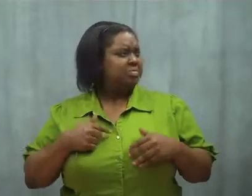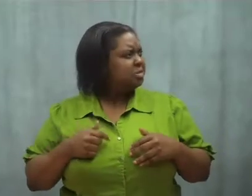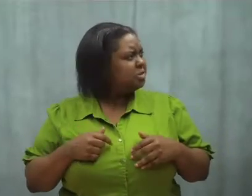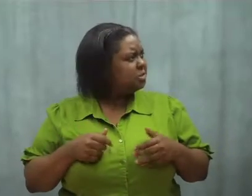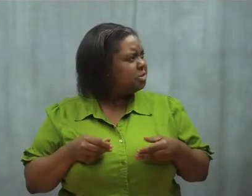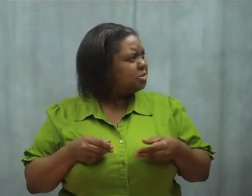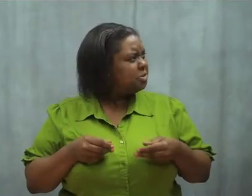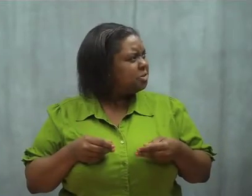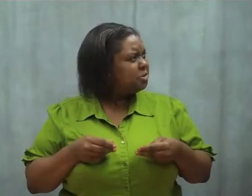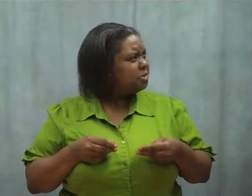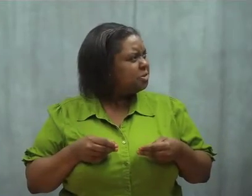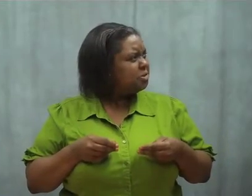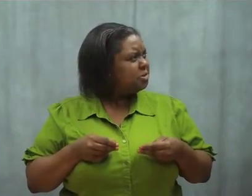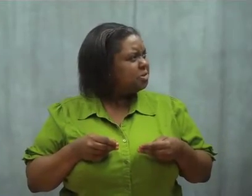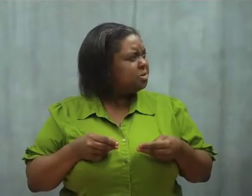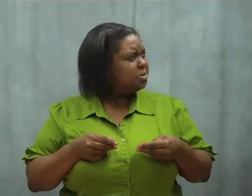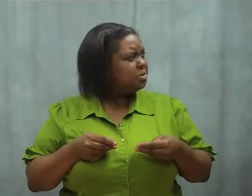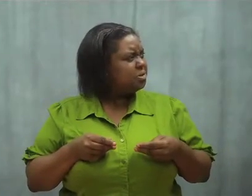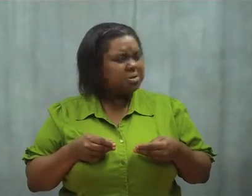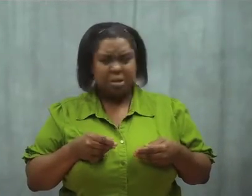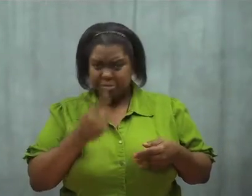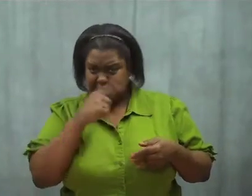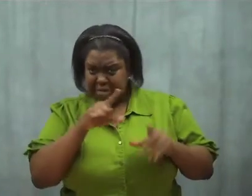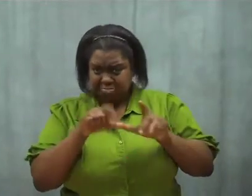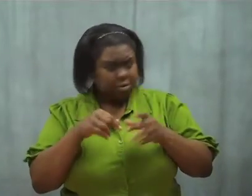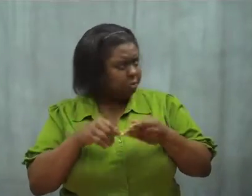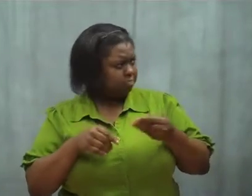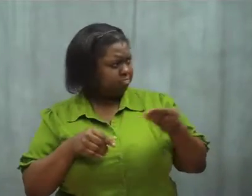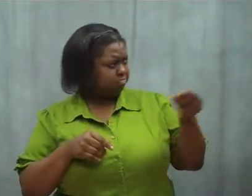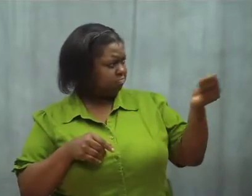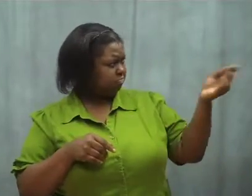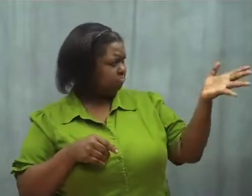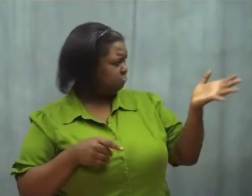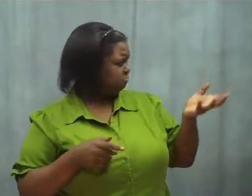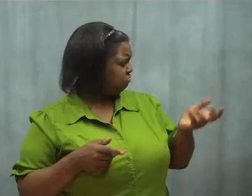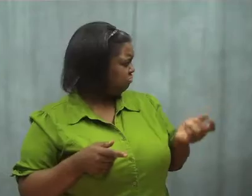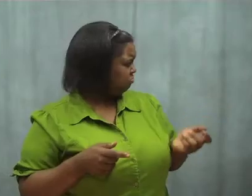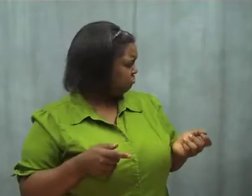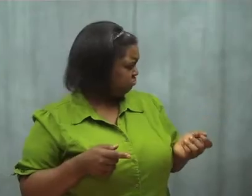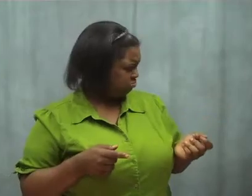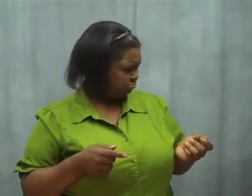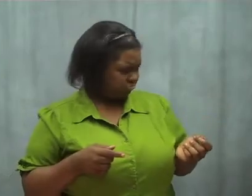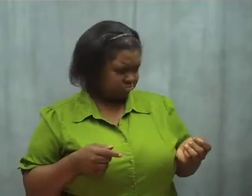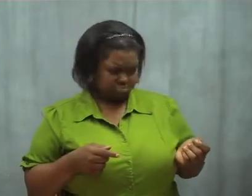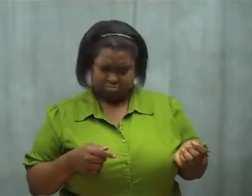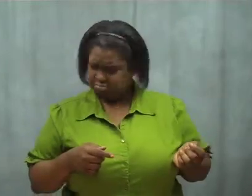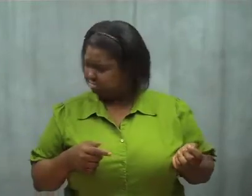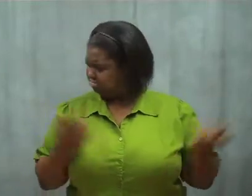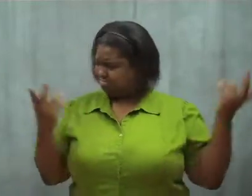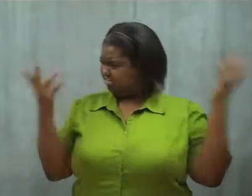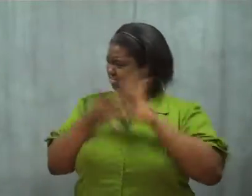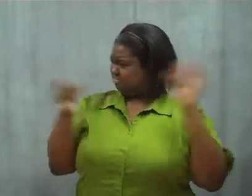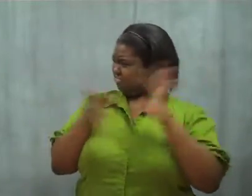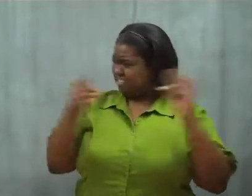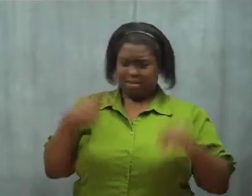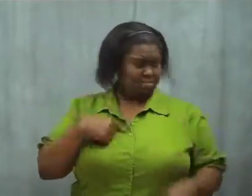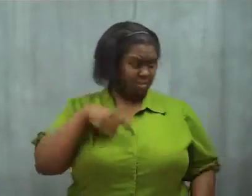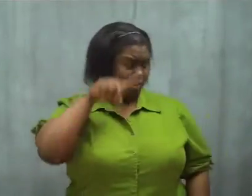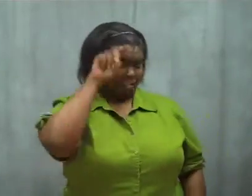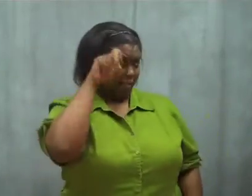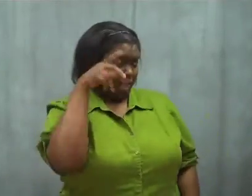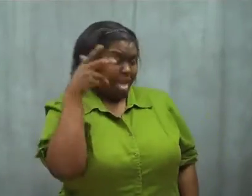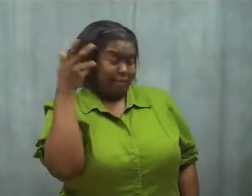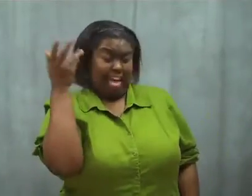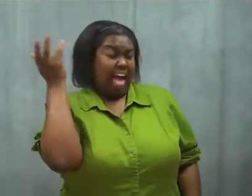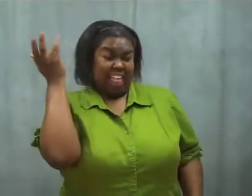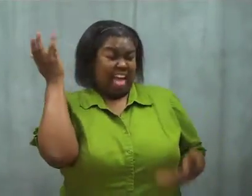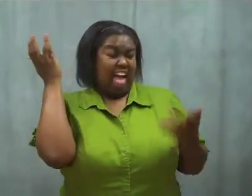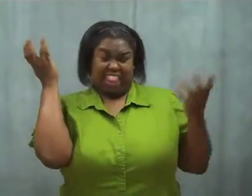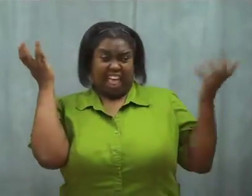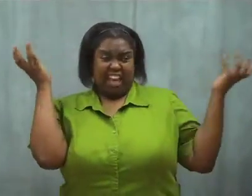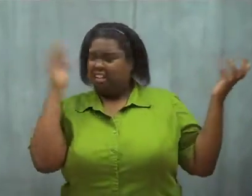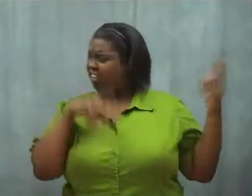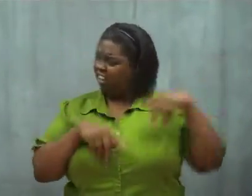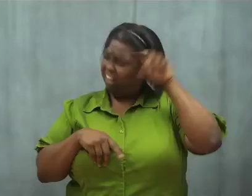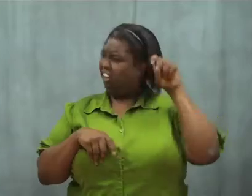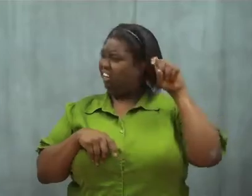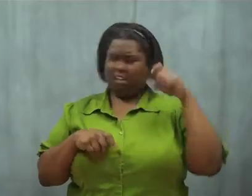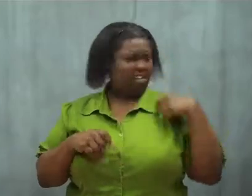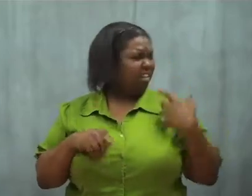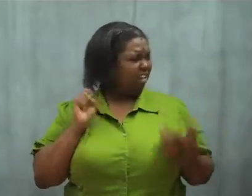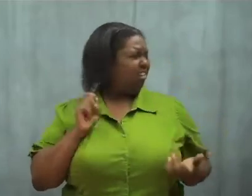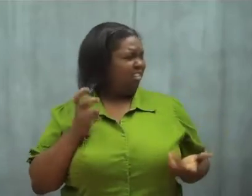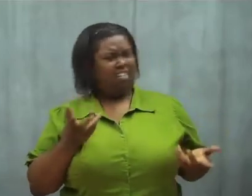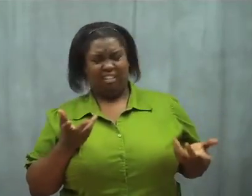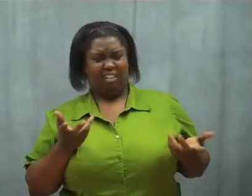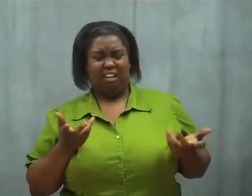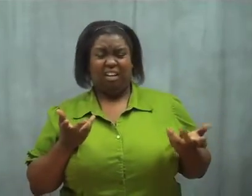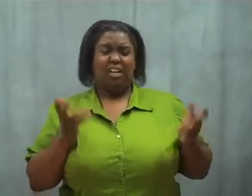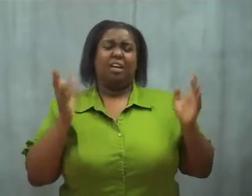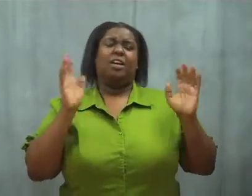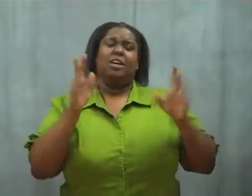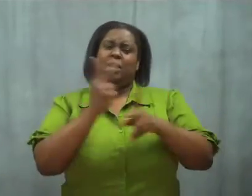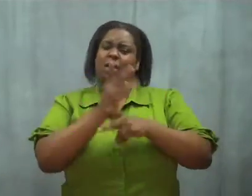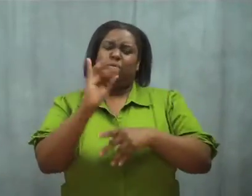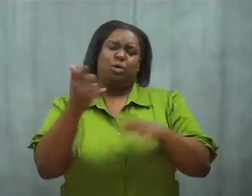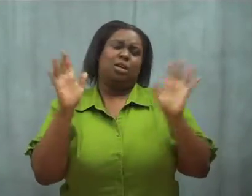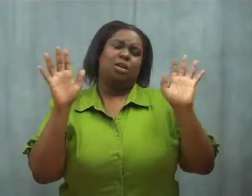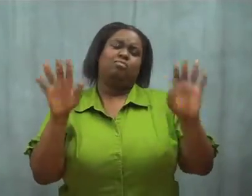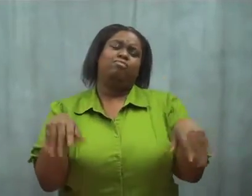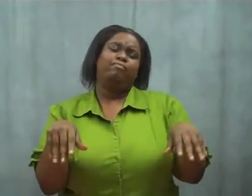Then she said, "Mind if I take your license?" We didn't know what she was doing!